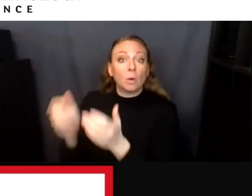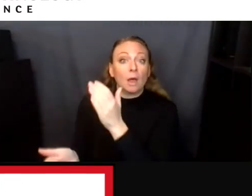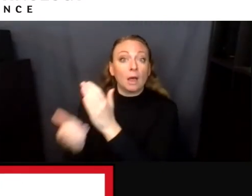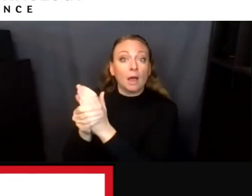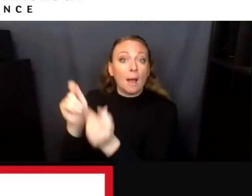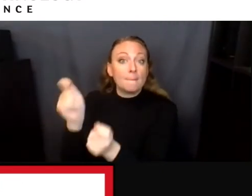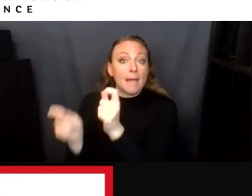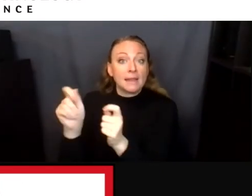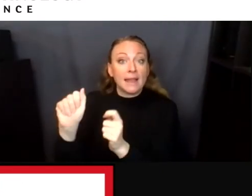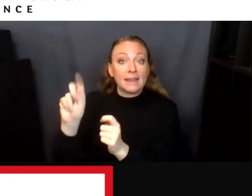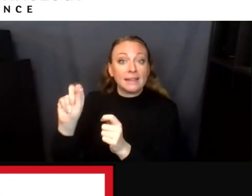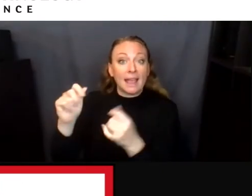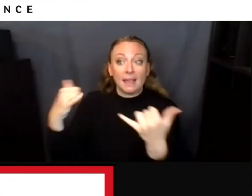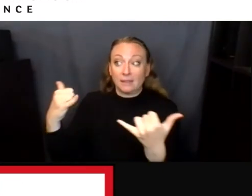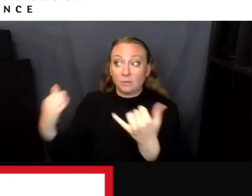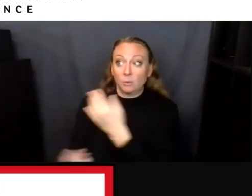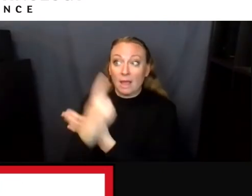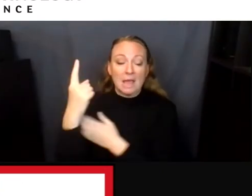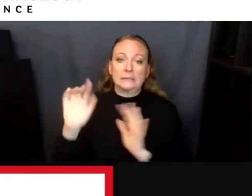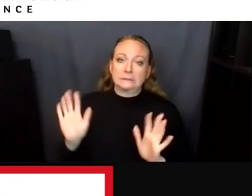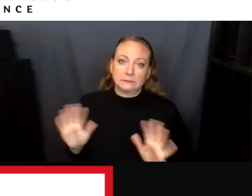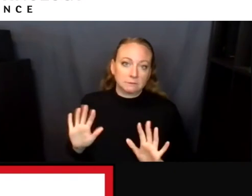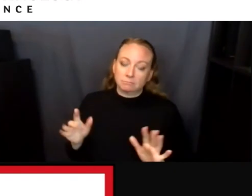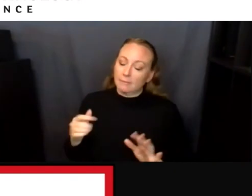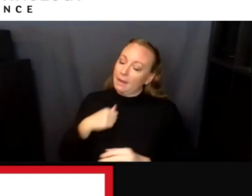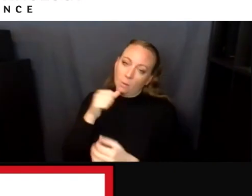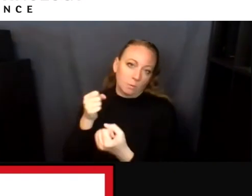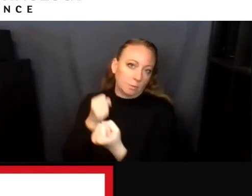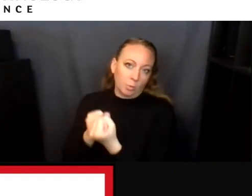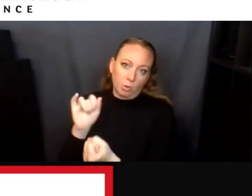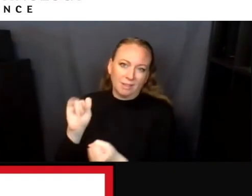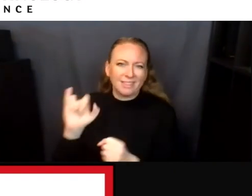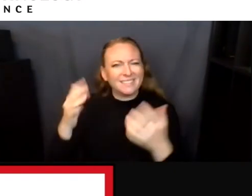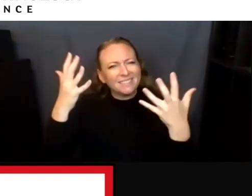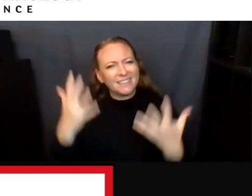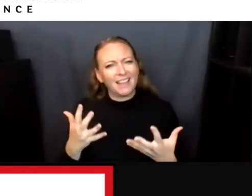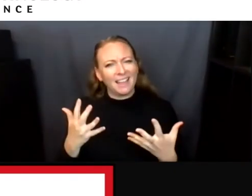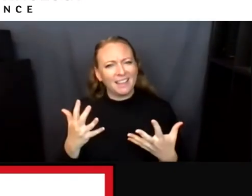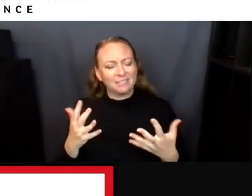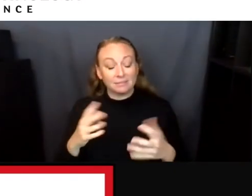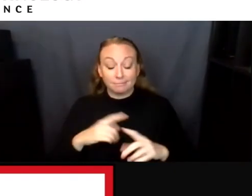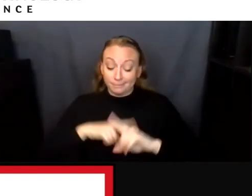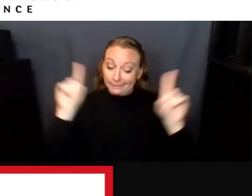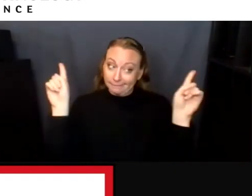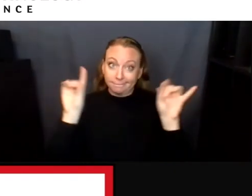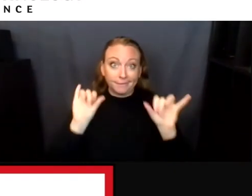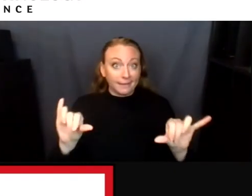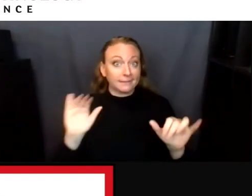And that's sad to say, but it is the circumstances. And so what we try to do,